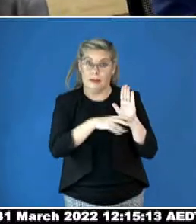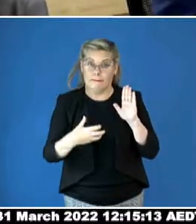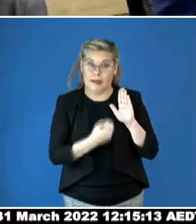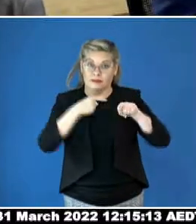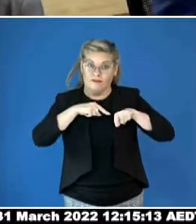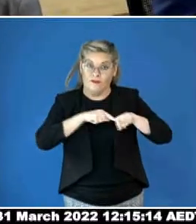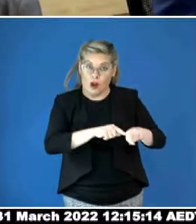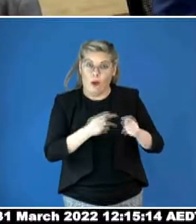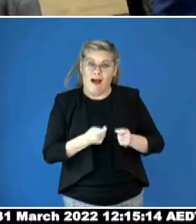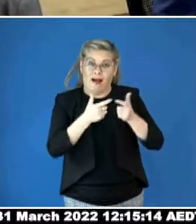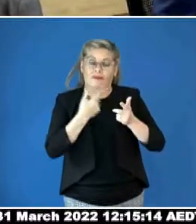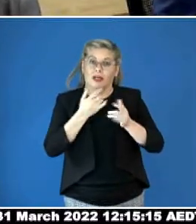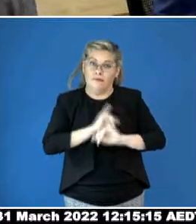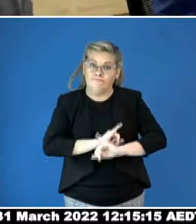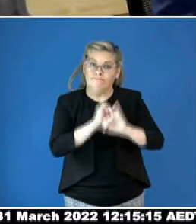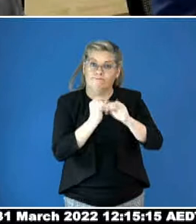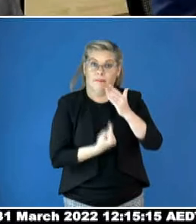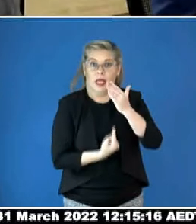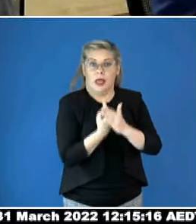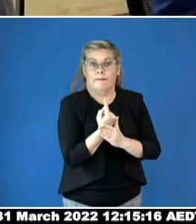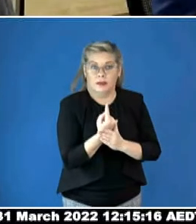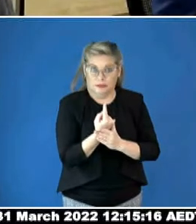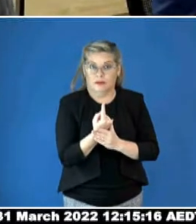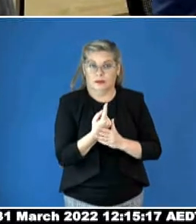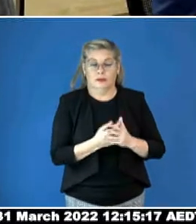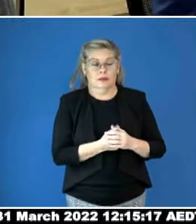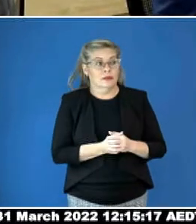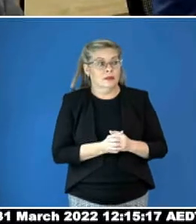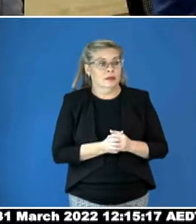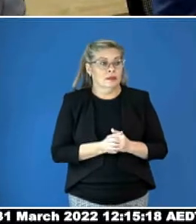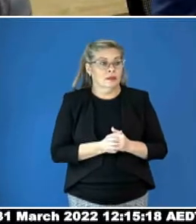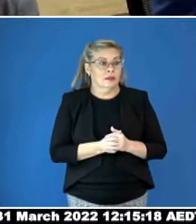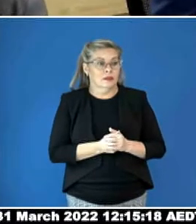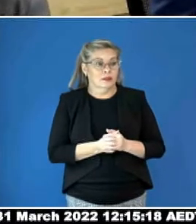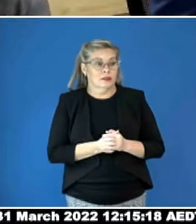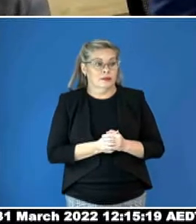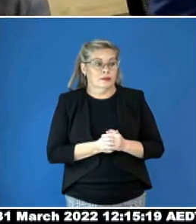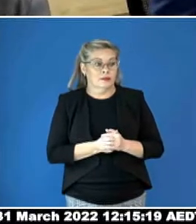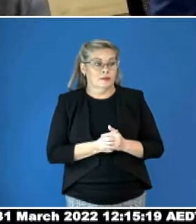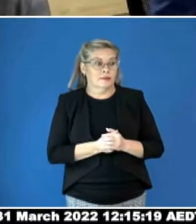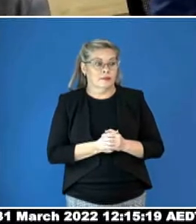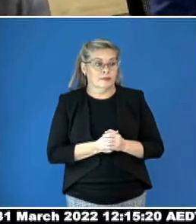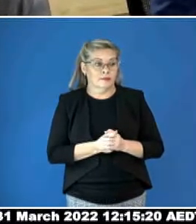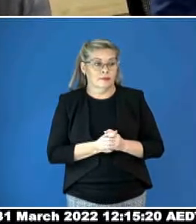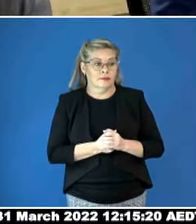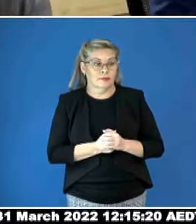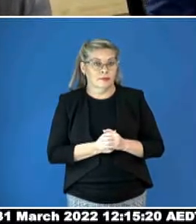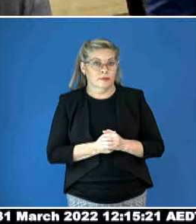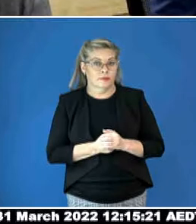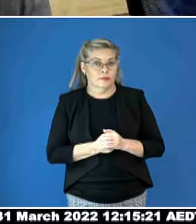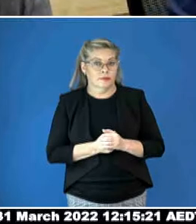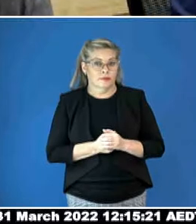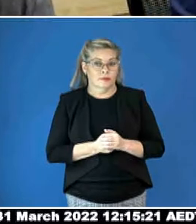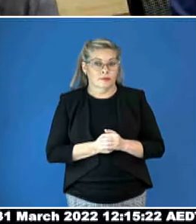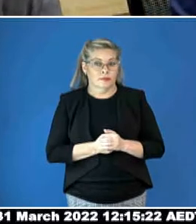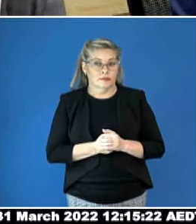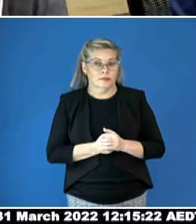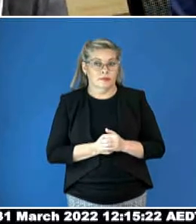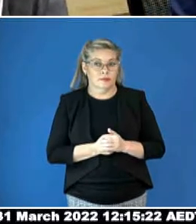Oh, yes.